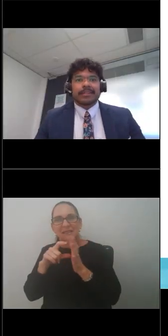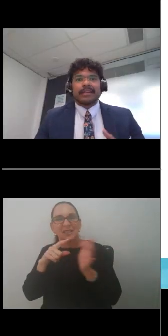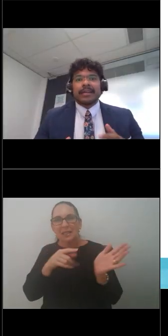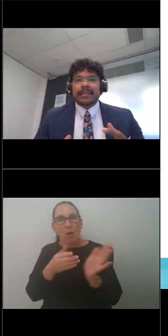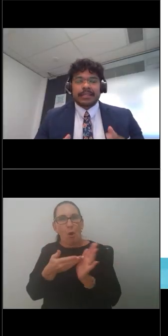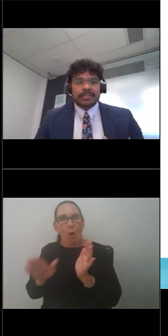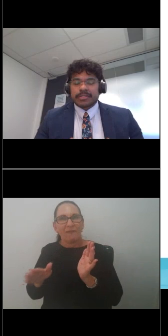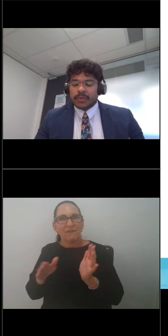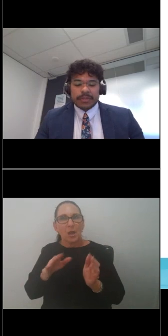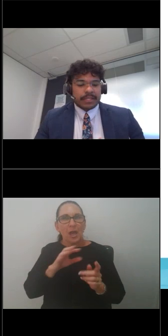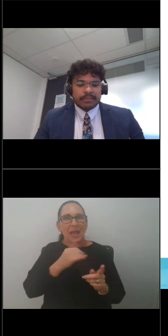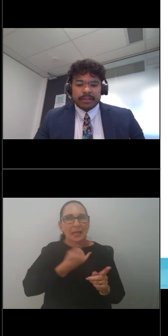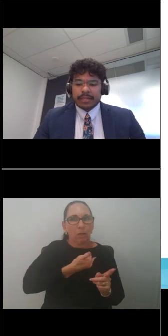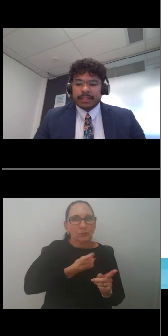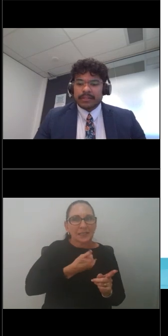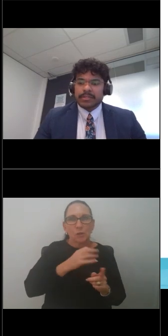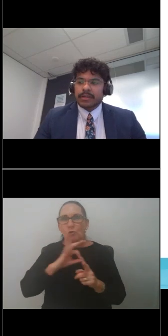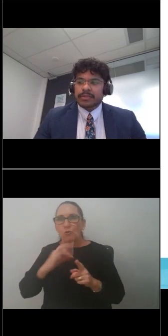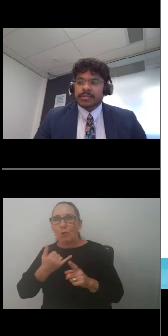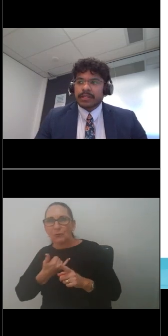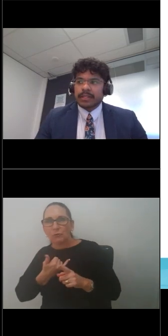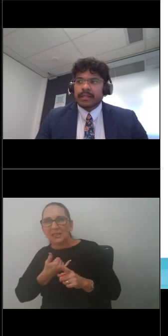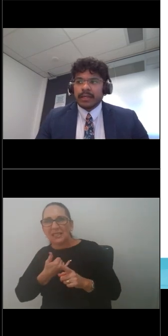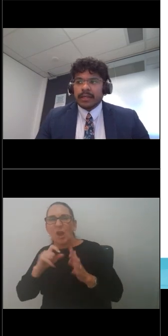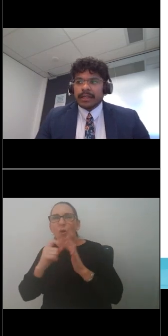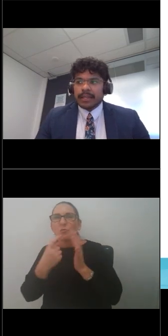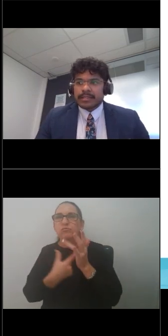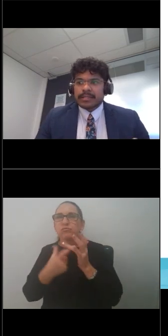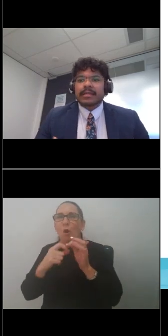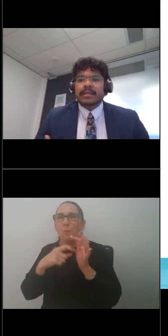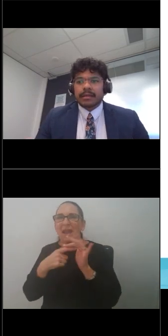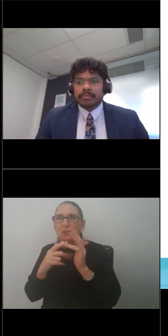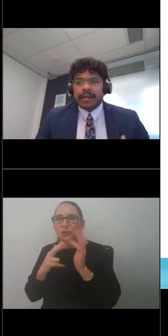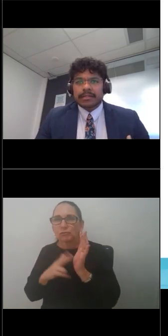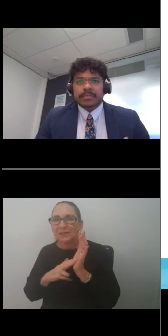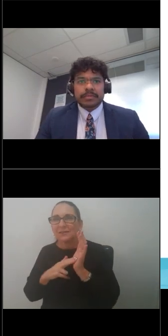and conditions and orders and everything like that so I got to really like I guess see in a practical